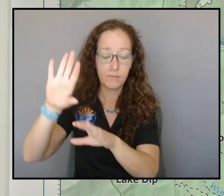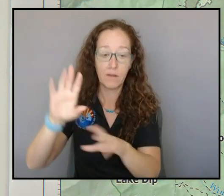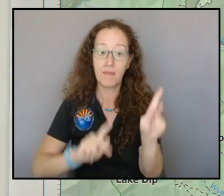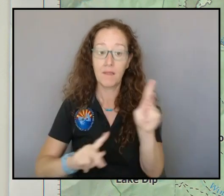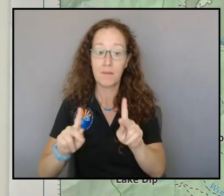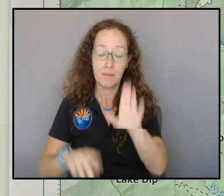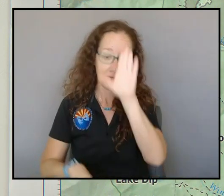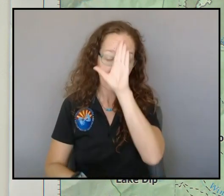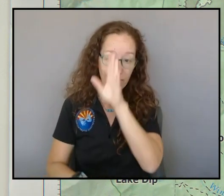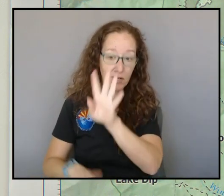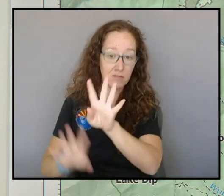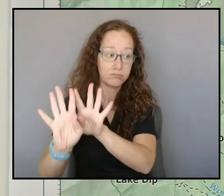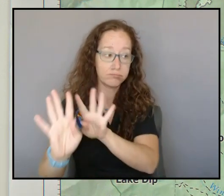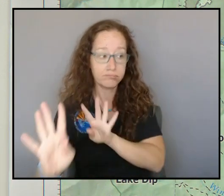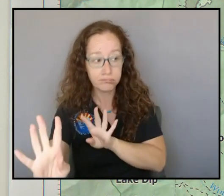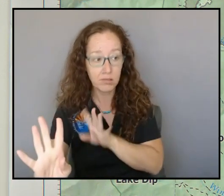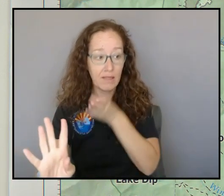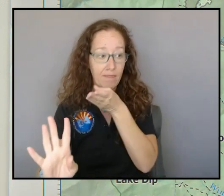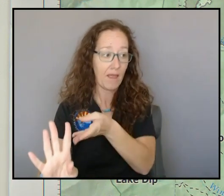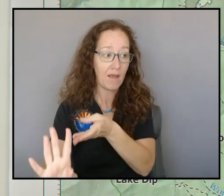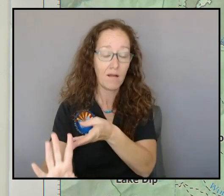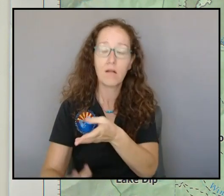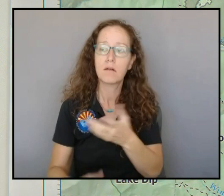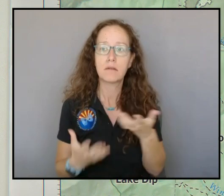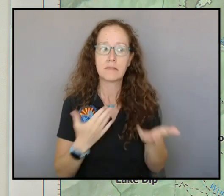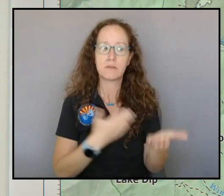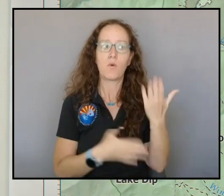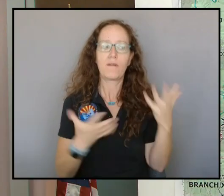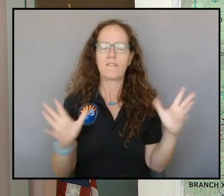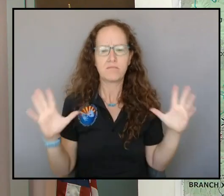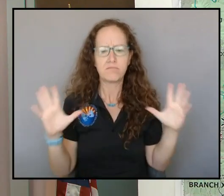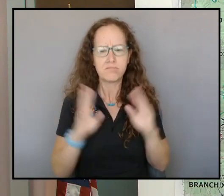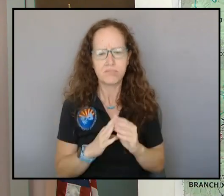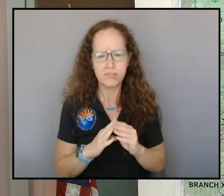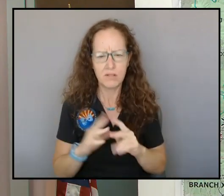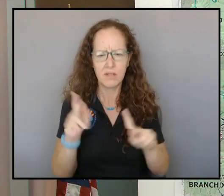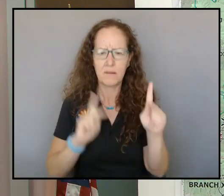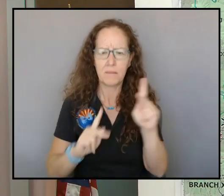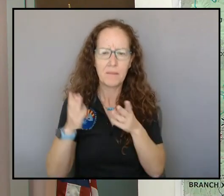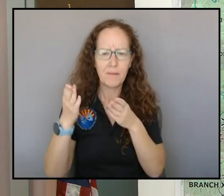morning. Those guys are out there every morning on their truck hoods. They're continuing to evaluate those plans.